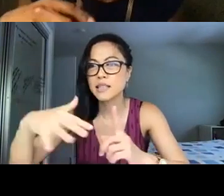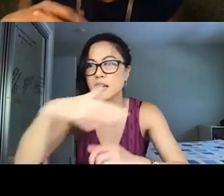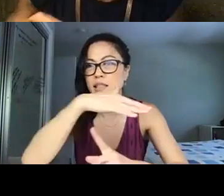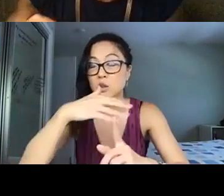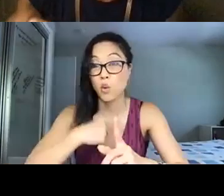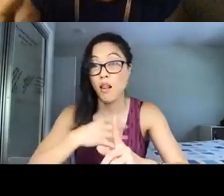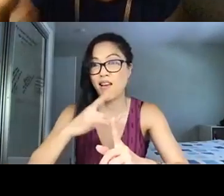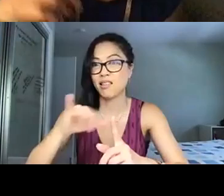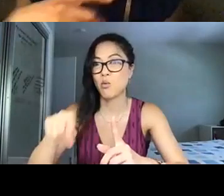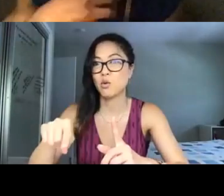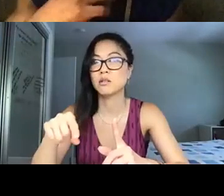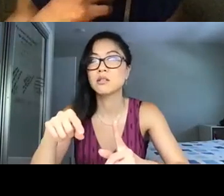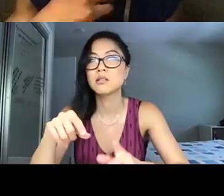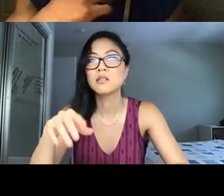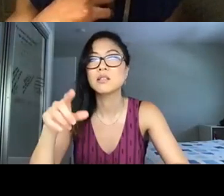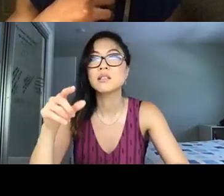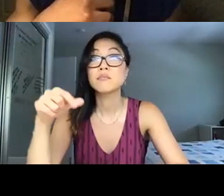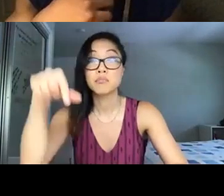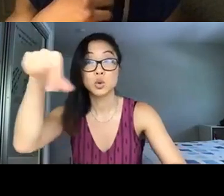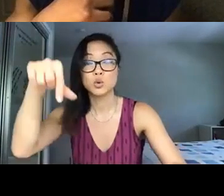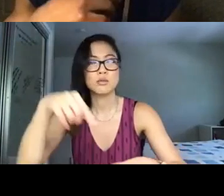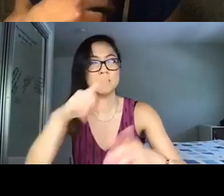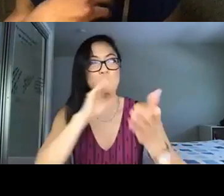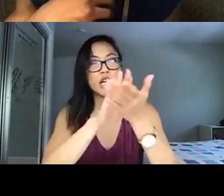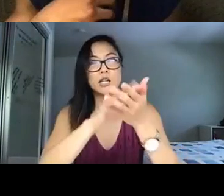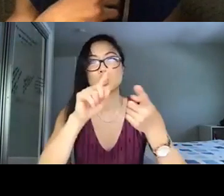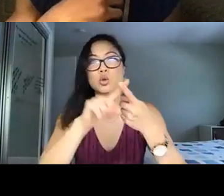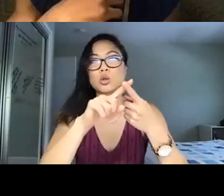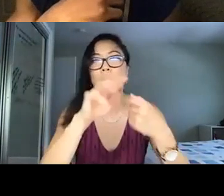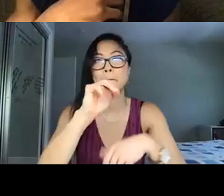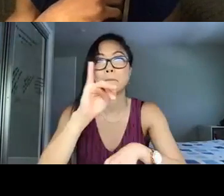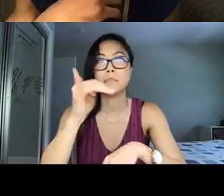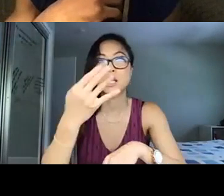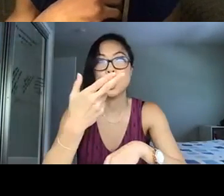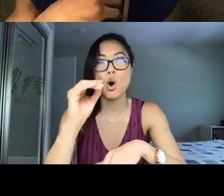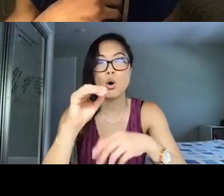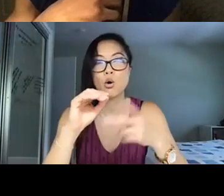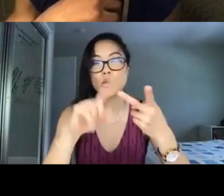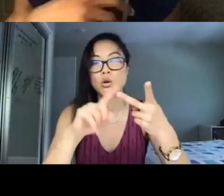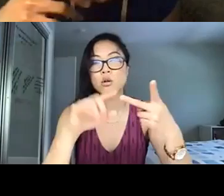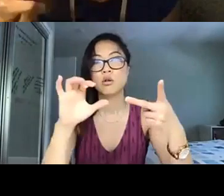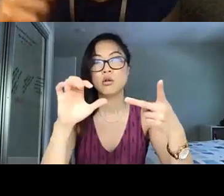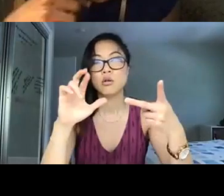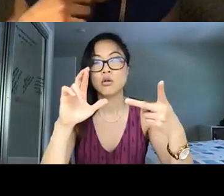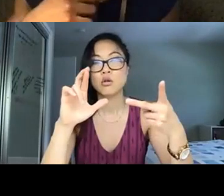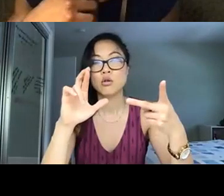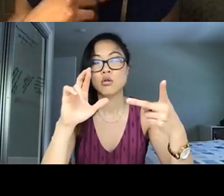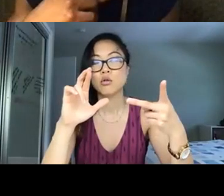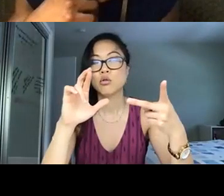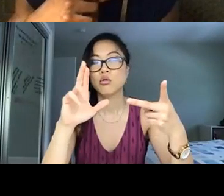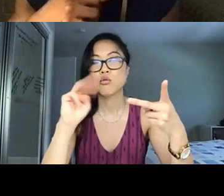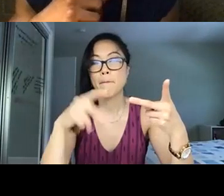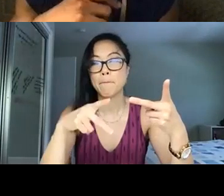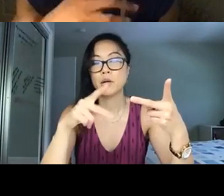king, shout-out to banks in New York City who I don't